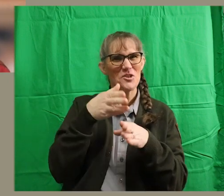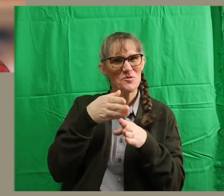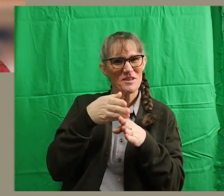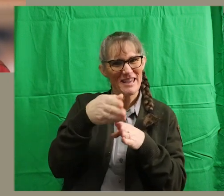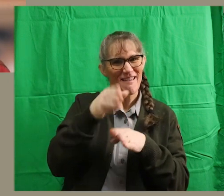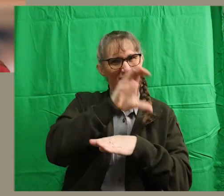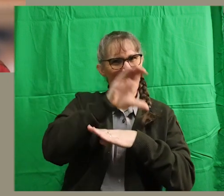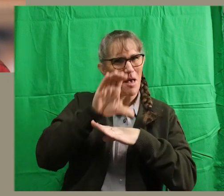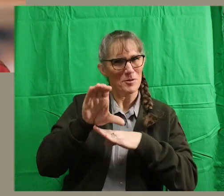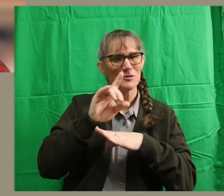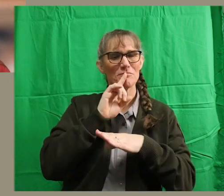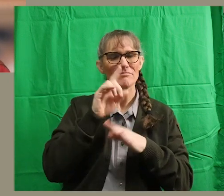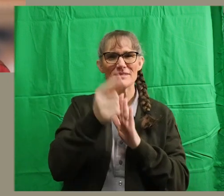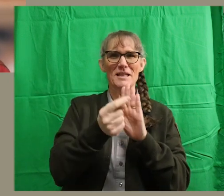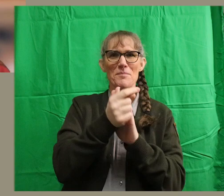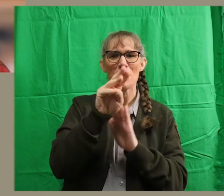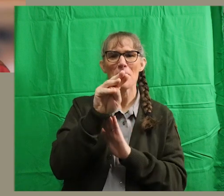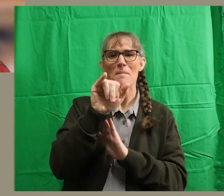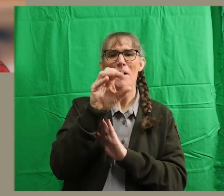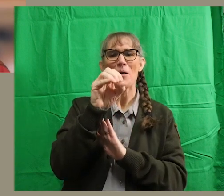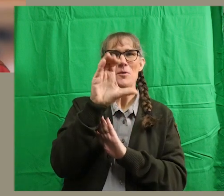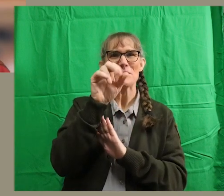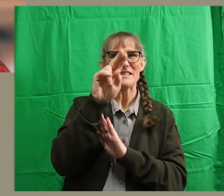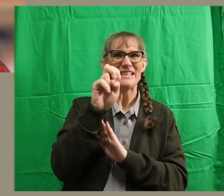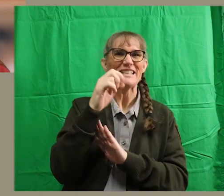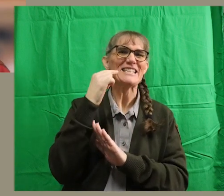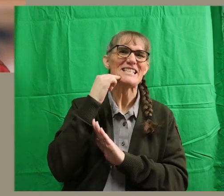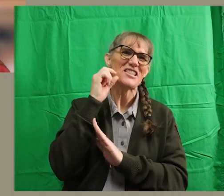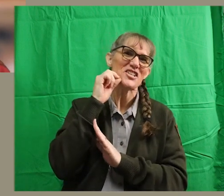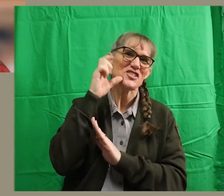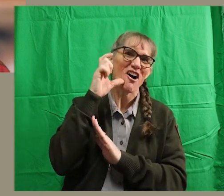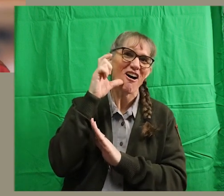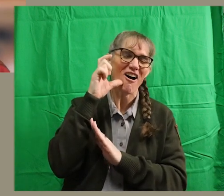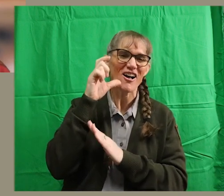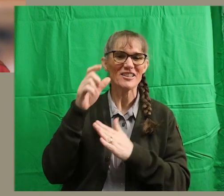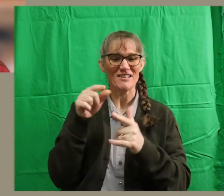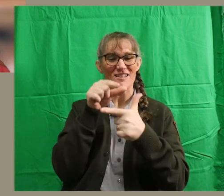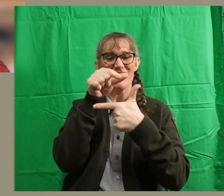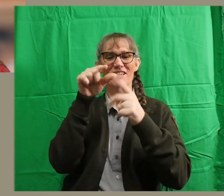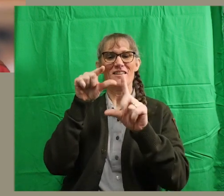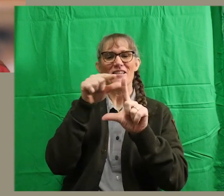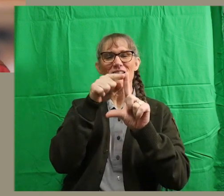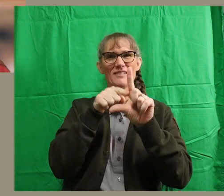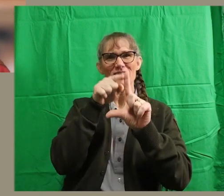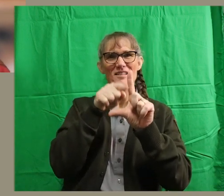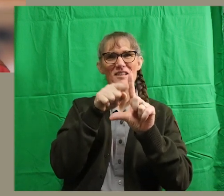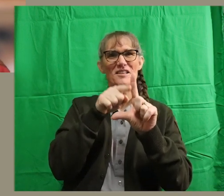camels with really strikingly hypsodont teeth and a moderate amount of mesowear. And it's just